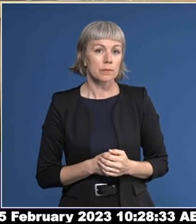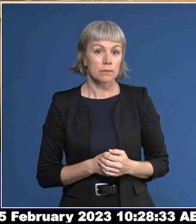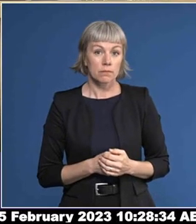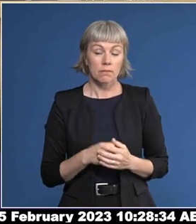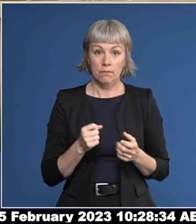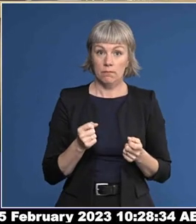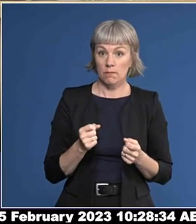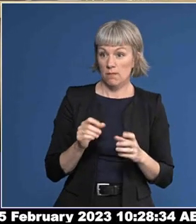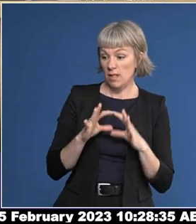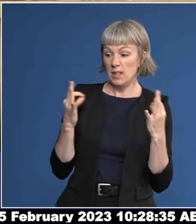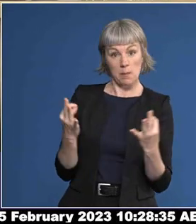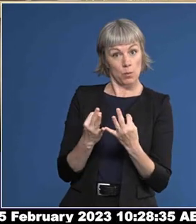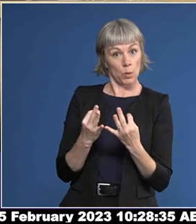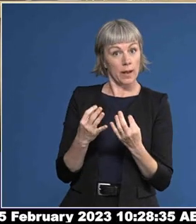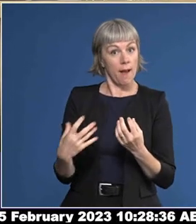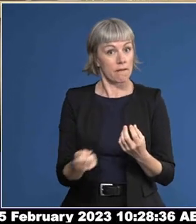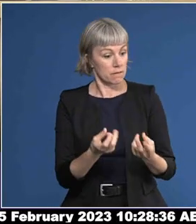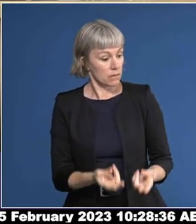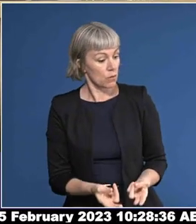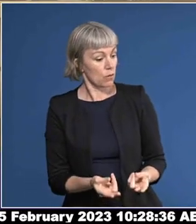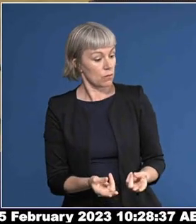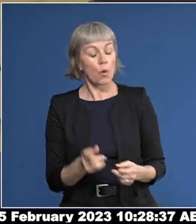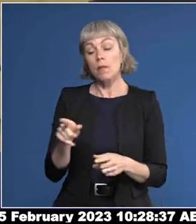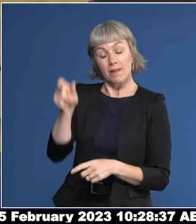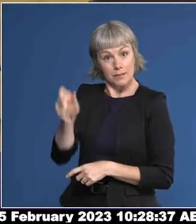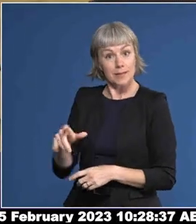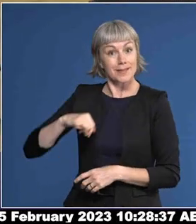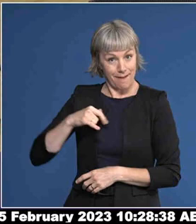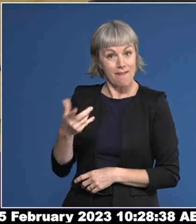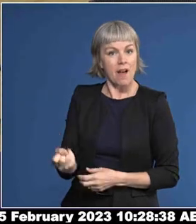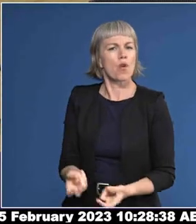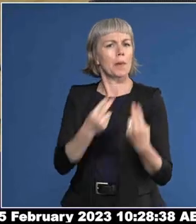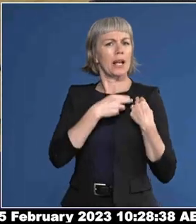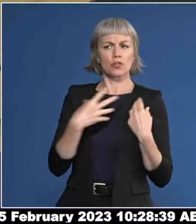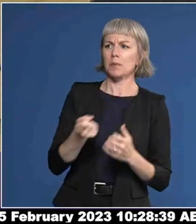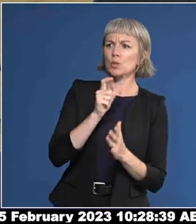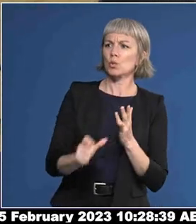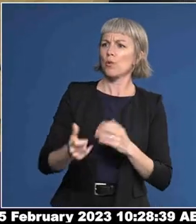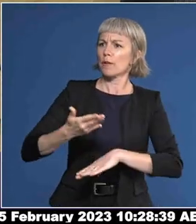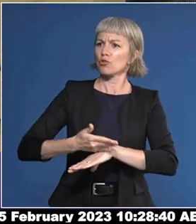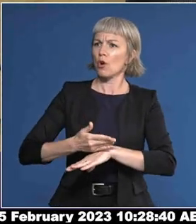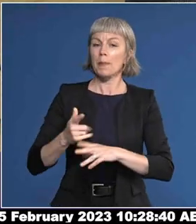the inherent requirements of the job, how do you deal with the situation where a person